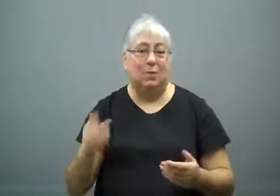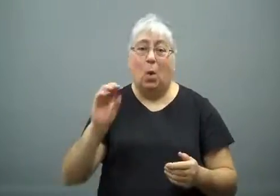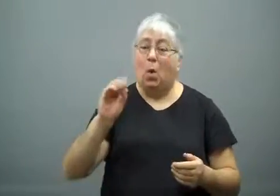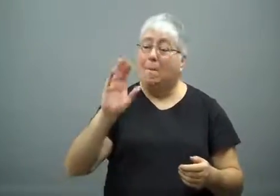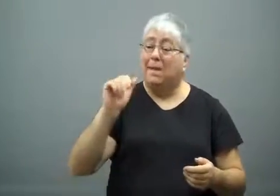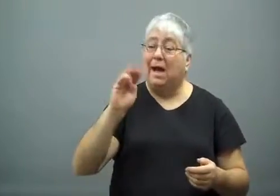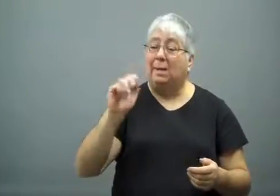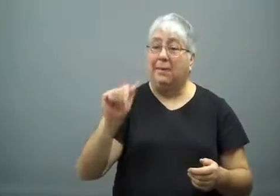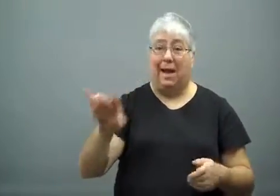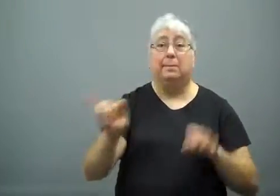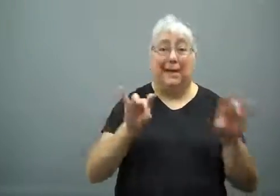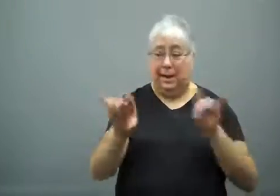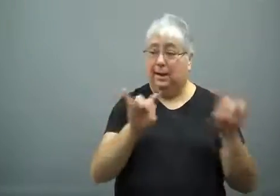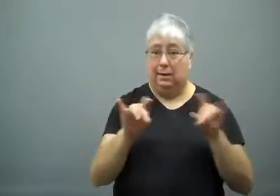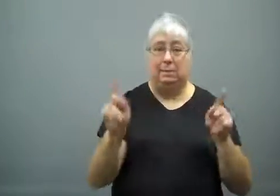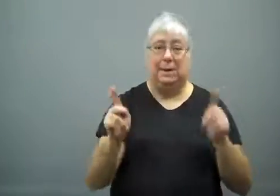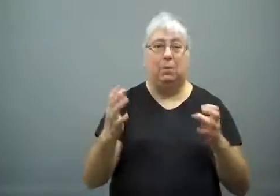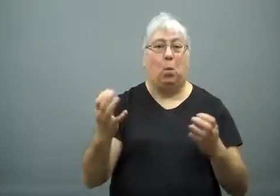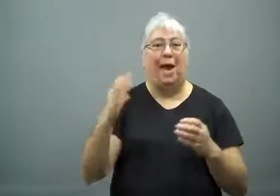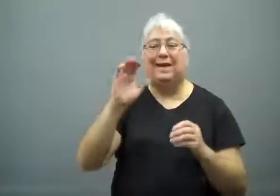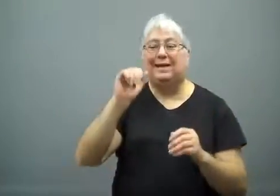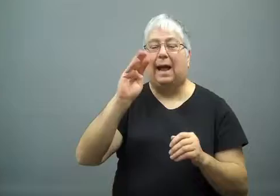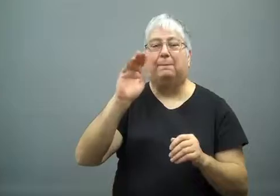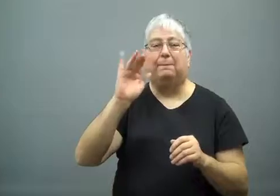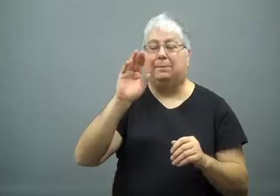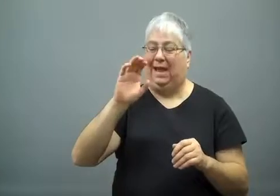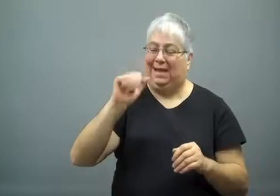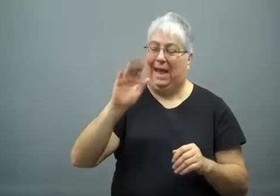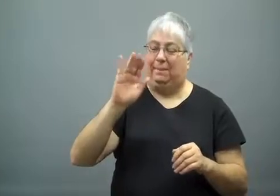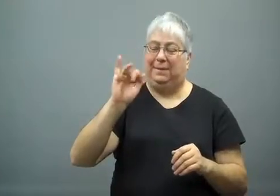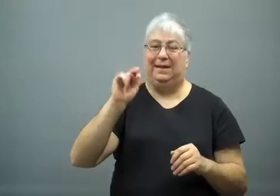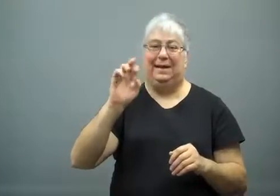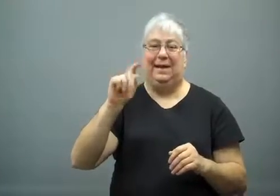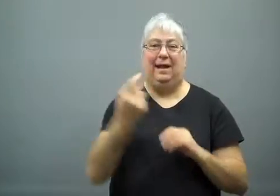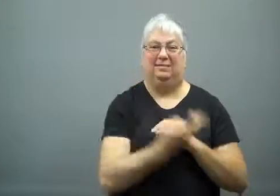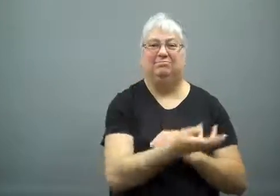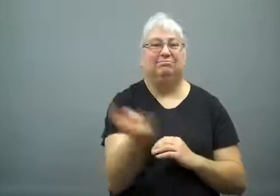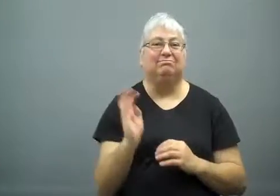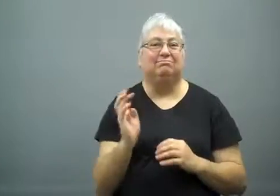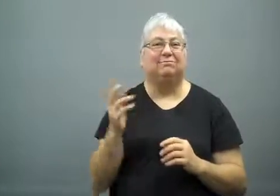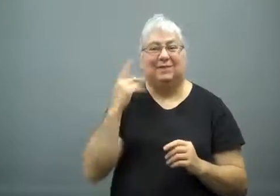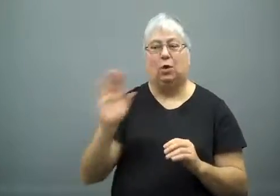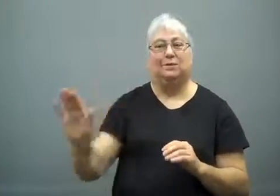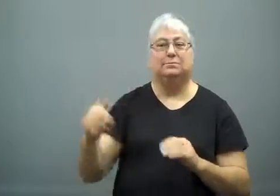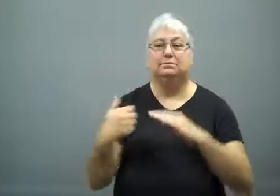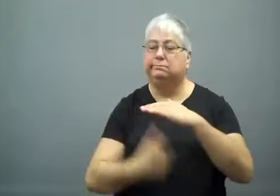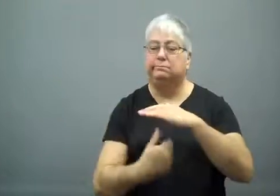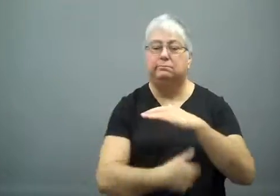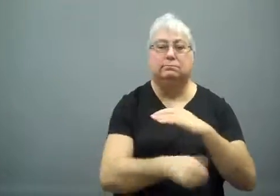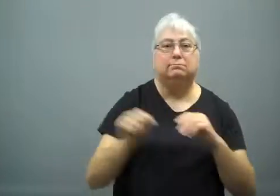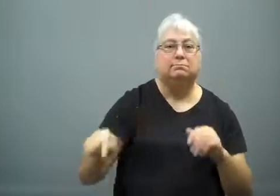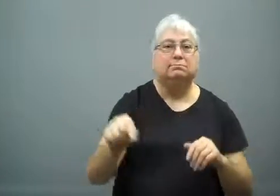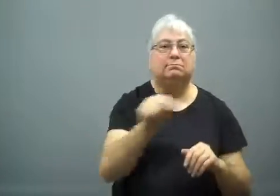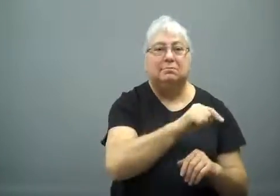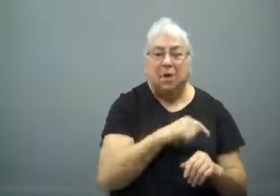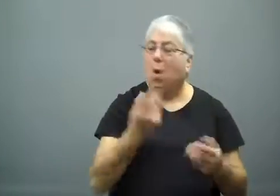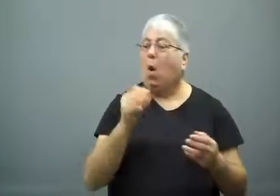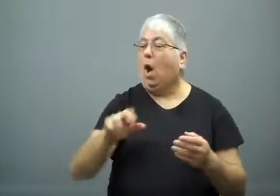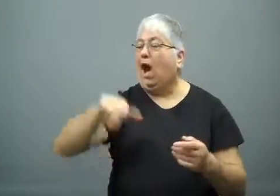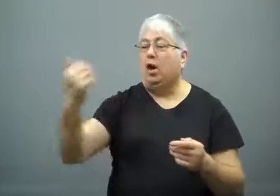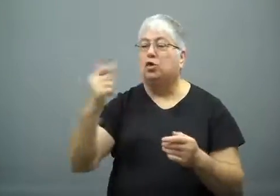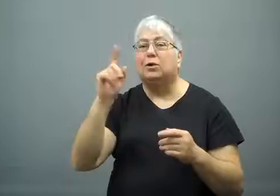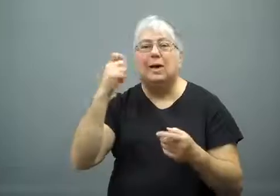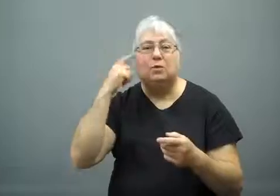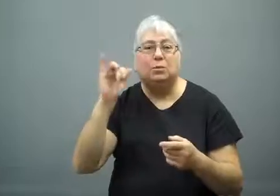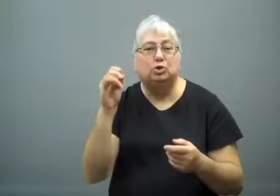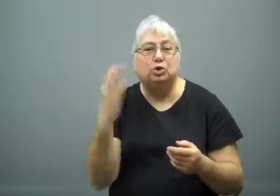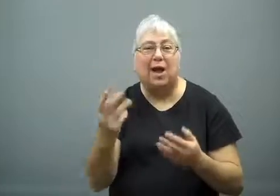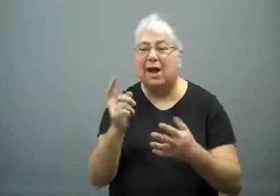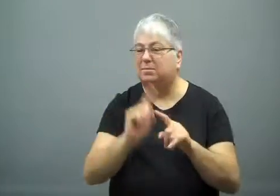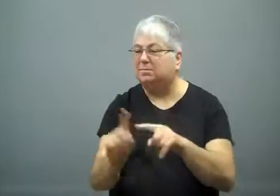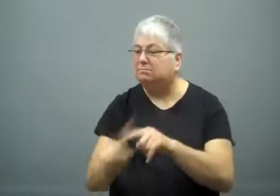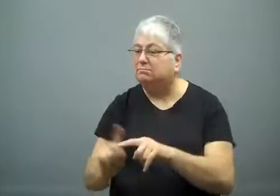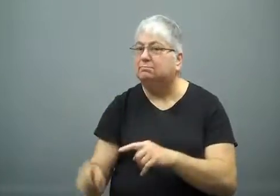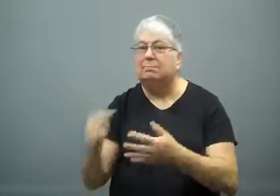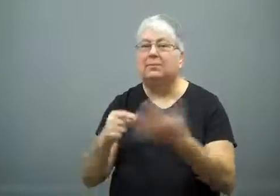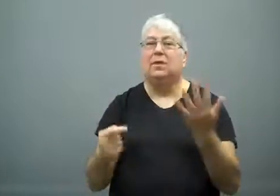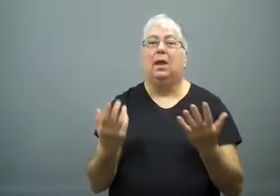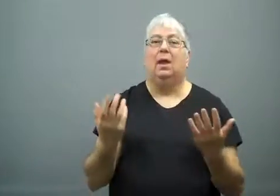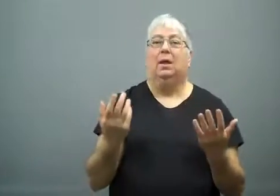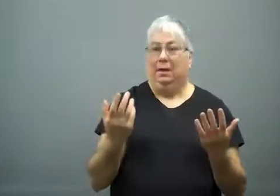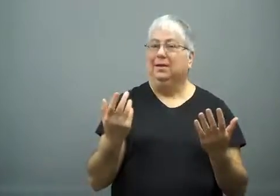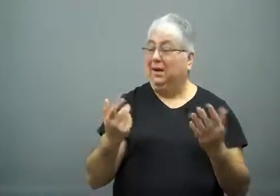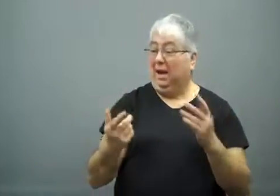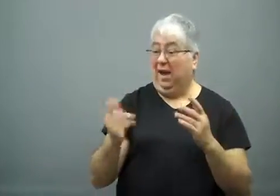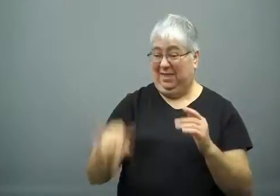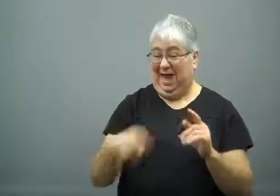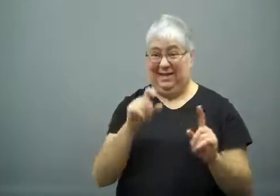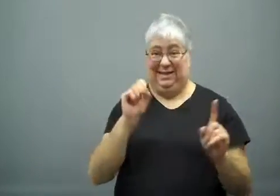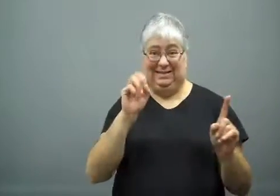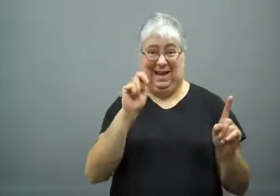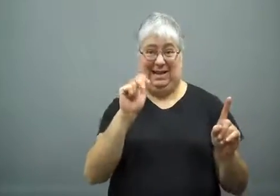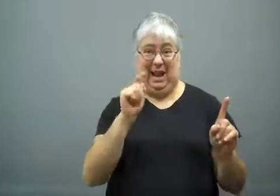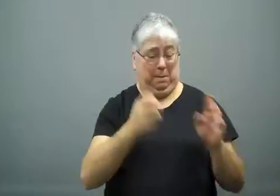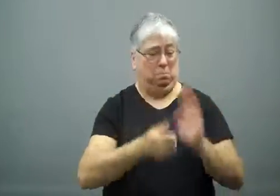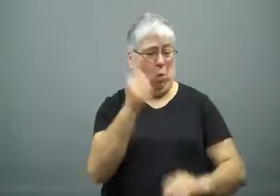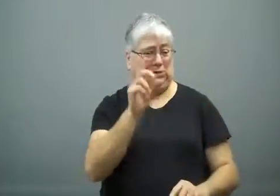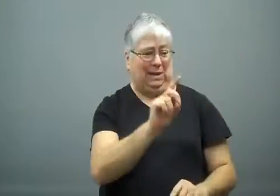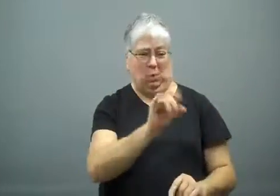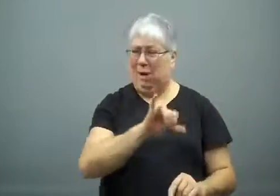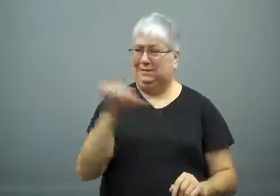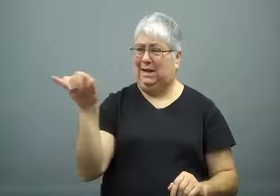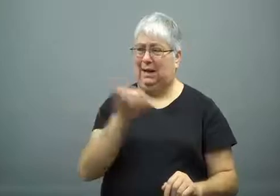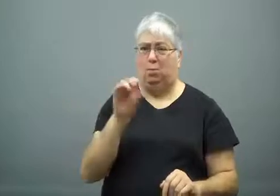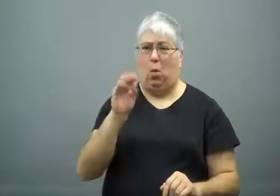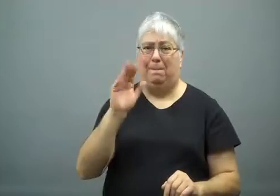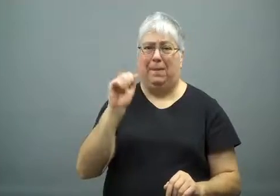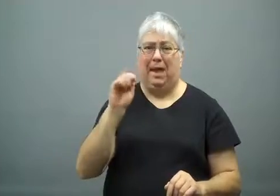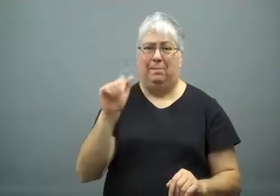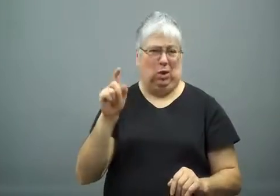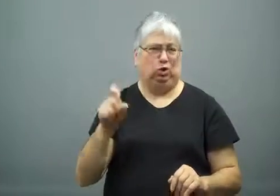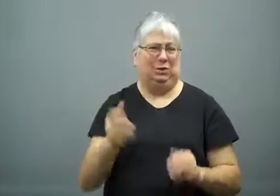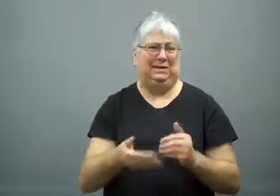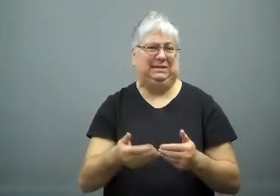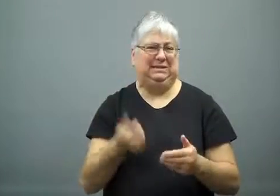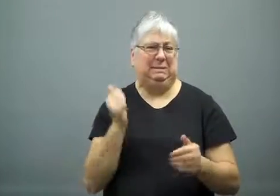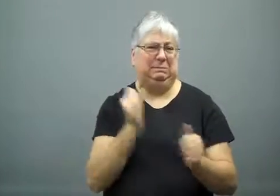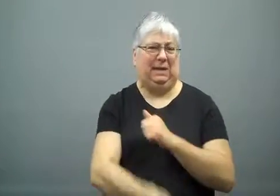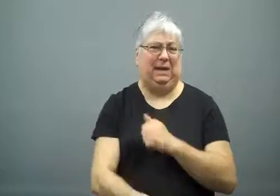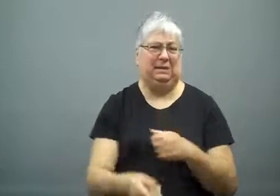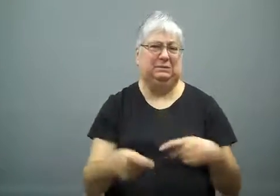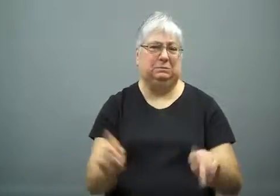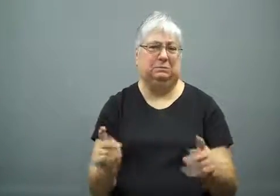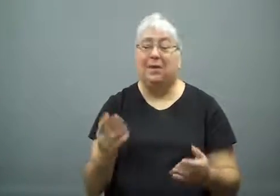Obama can appoint people to his cabinet or to other government jobs.